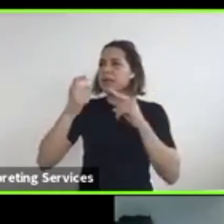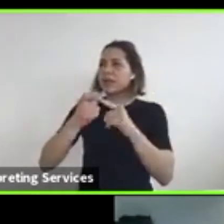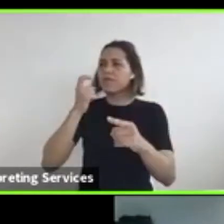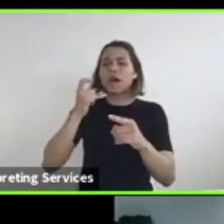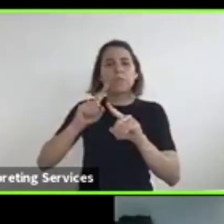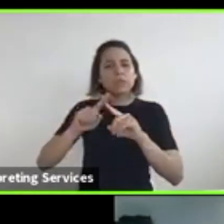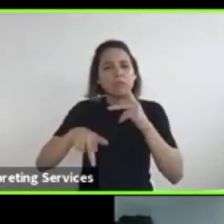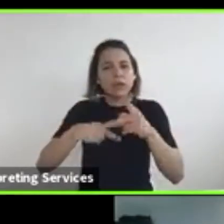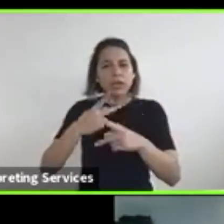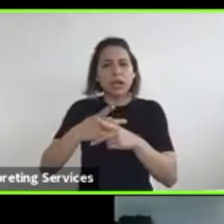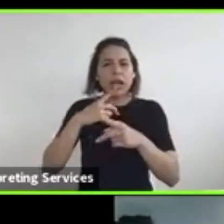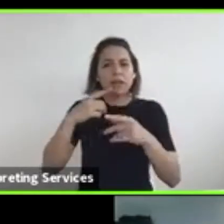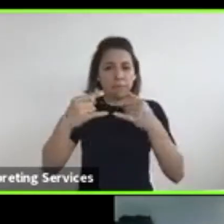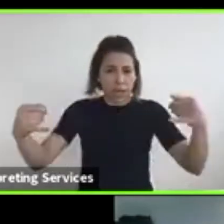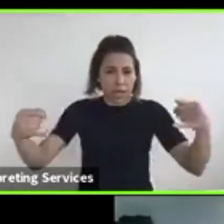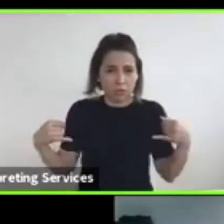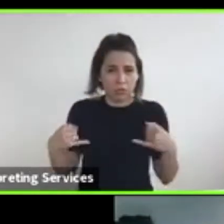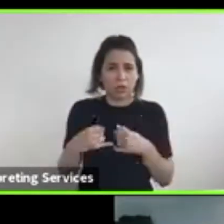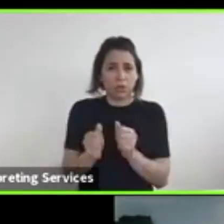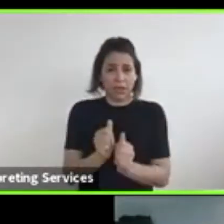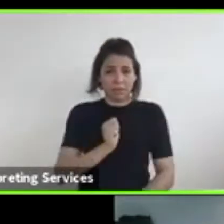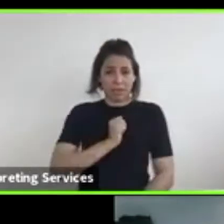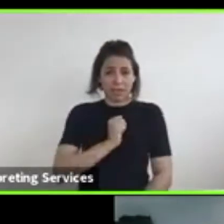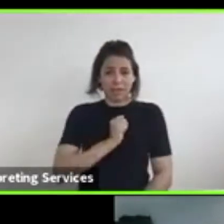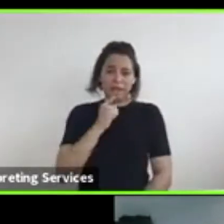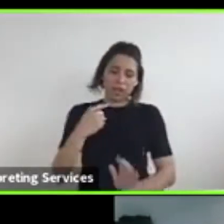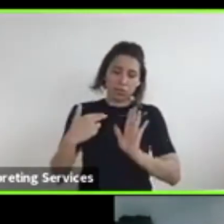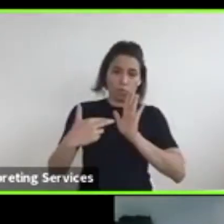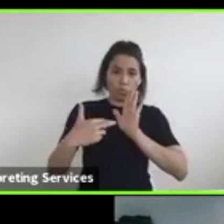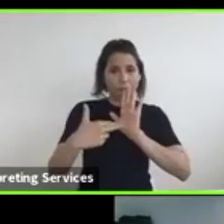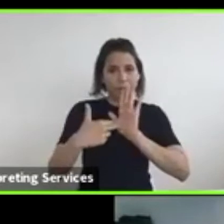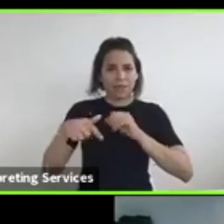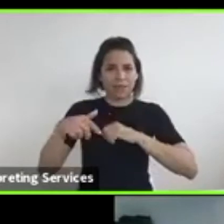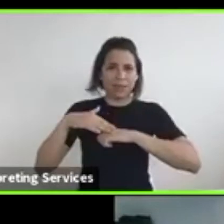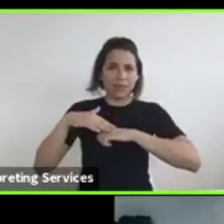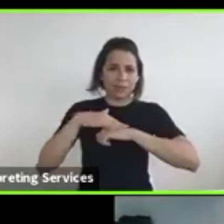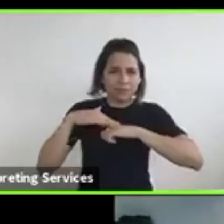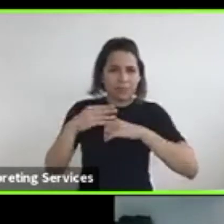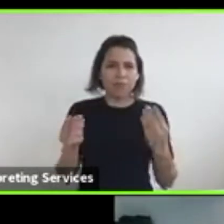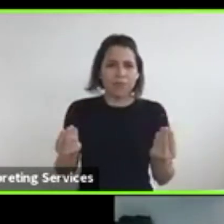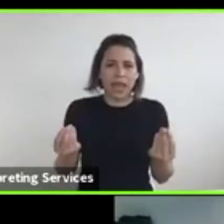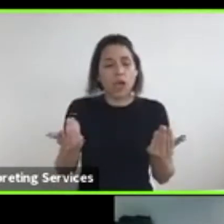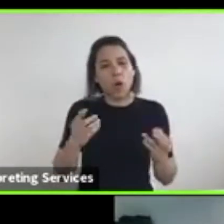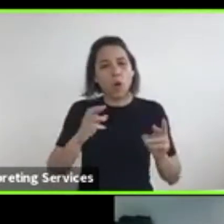BETWEEN MYSELF AS REPRESENTING, OR PURPORTING TO REPRESENT, A CERTAIN GROUP.